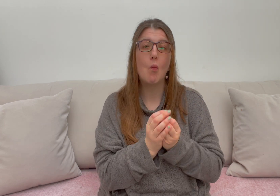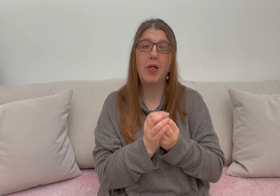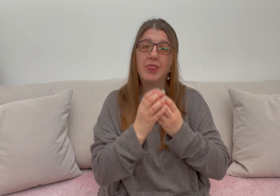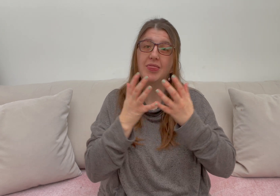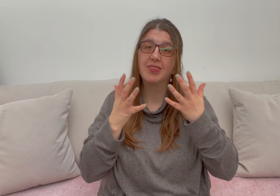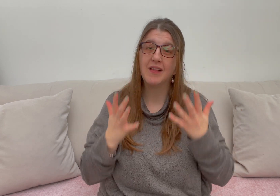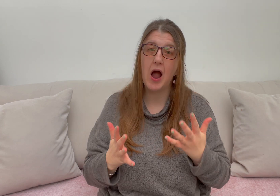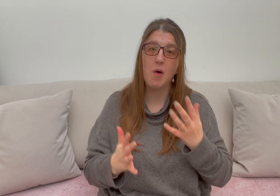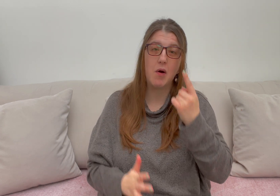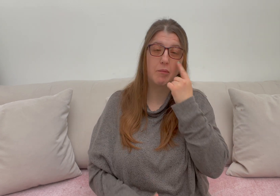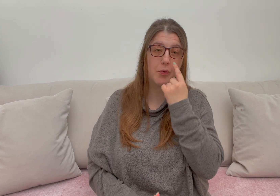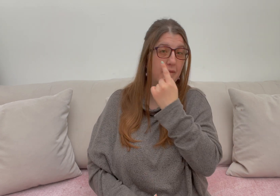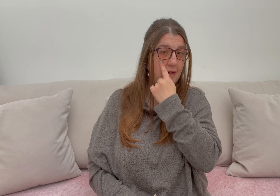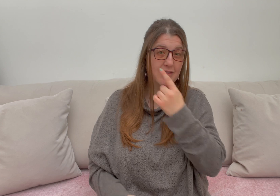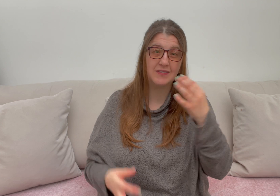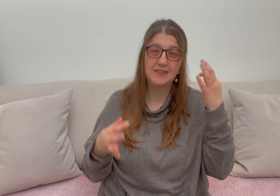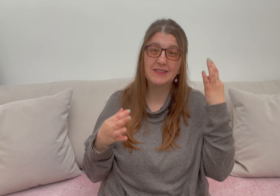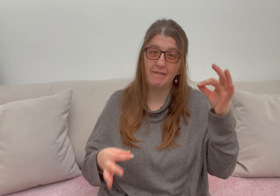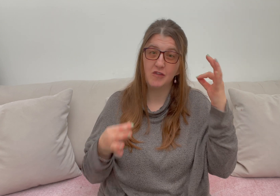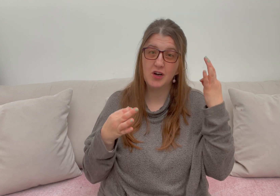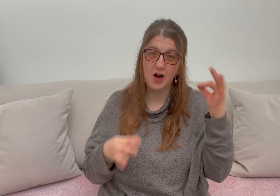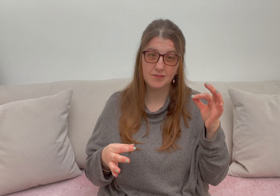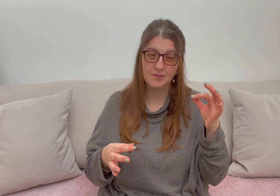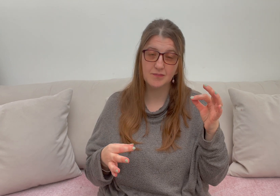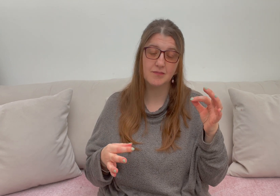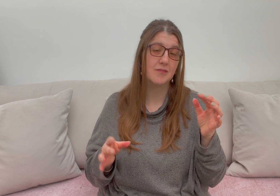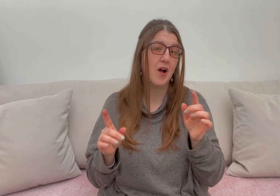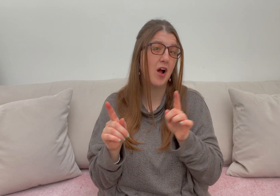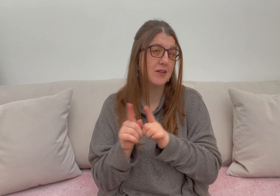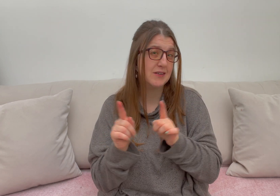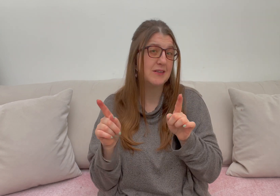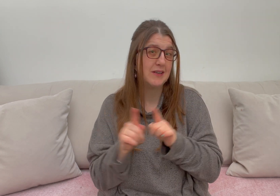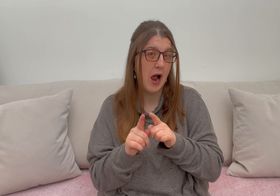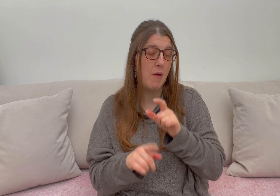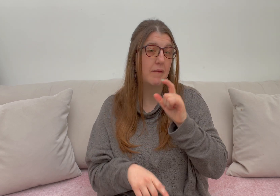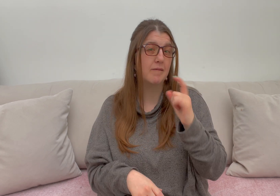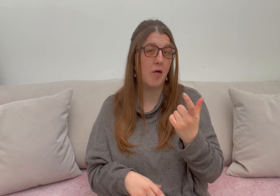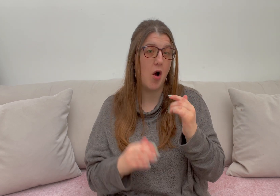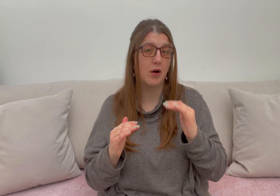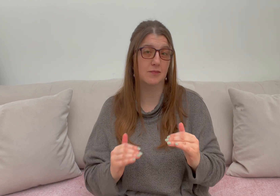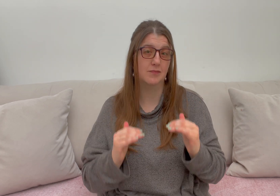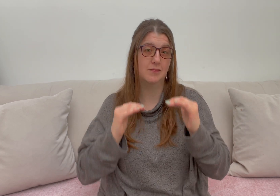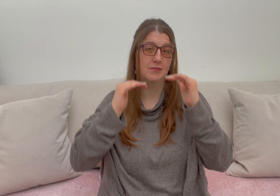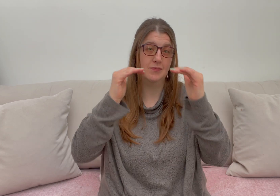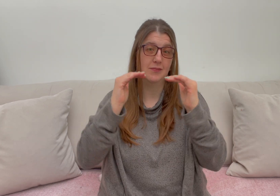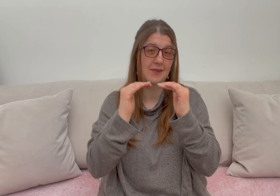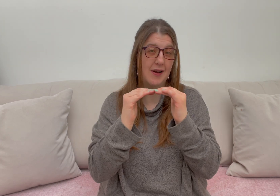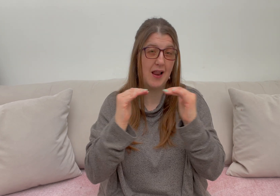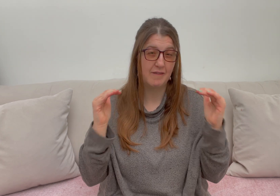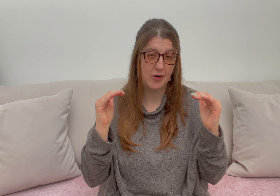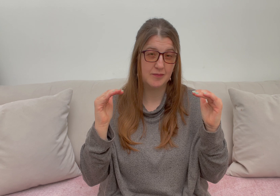without proof of a certificate, which is same thing for moving on to the next level.